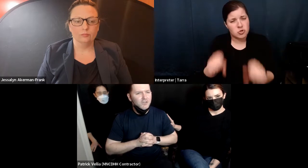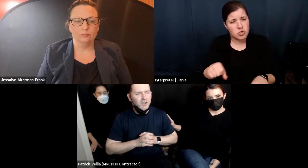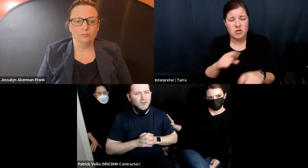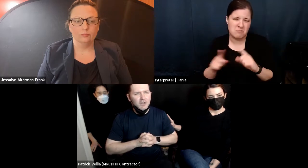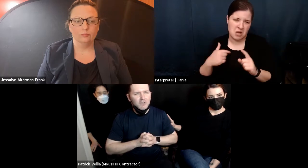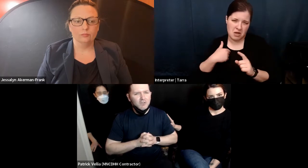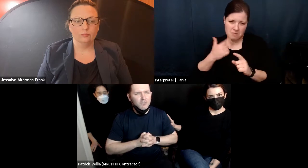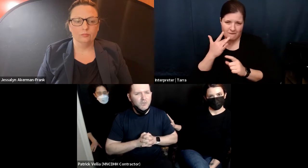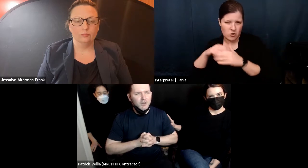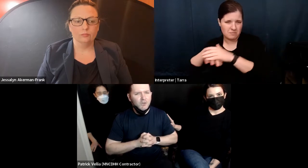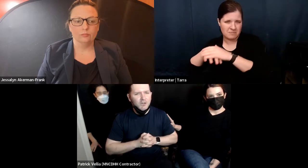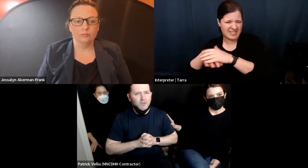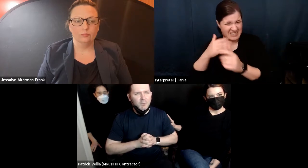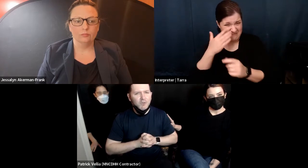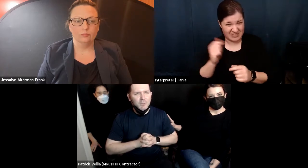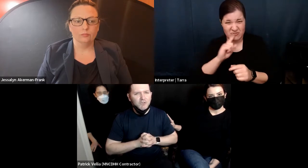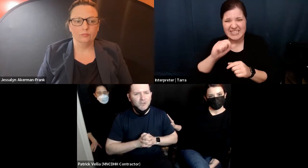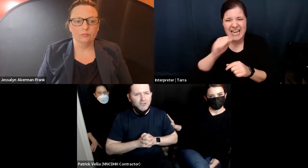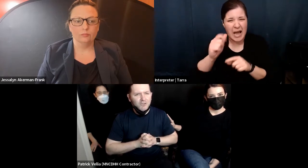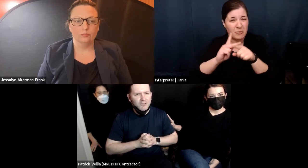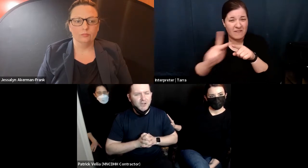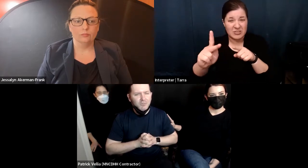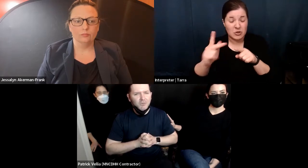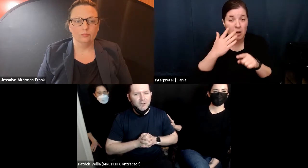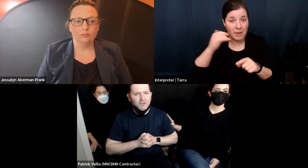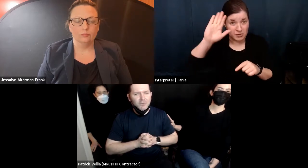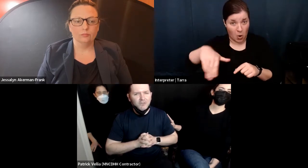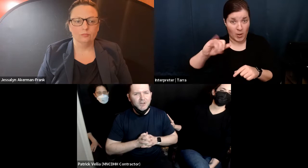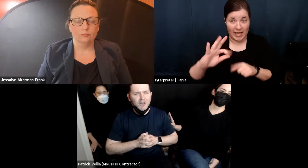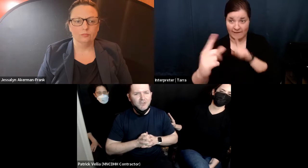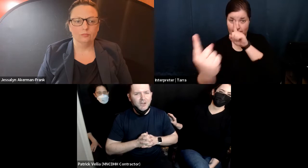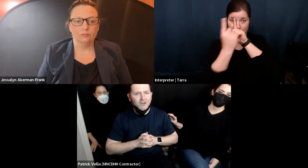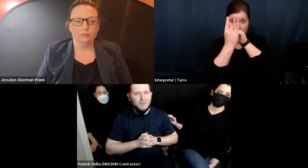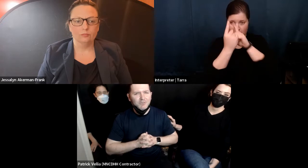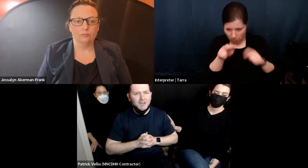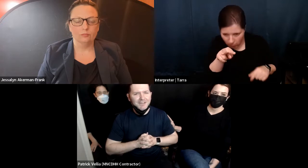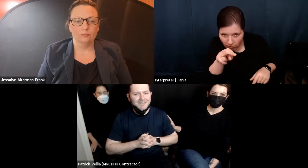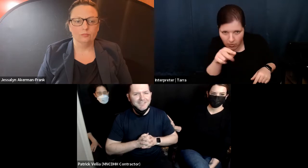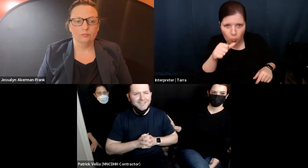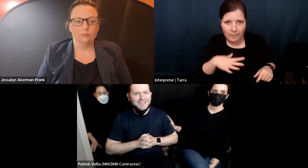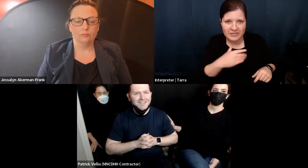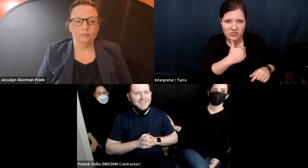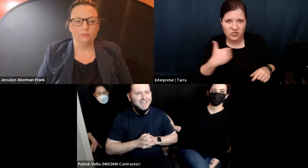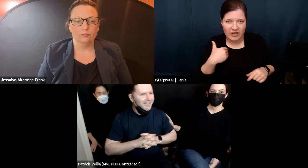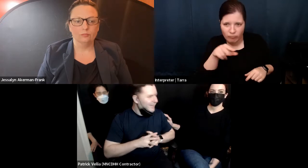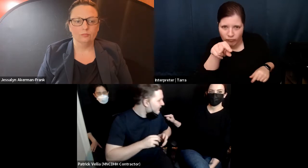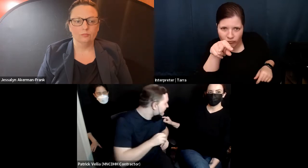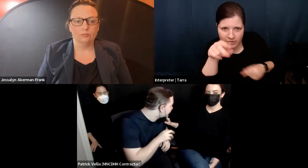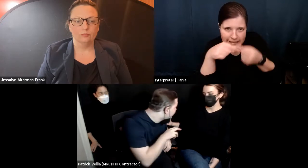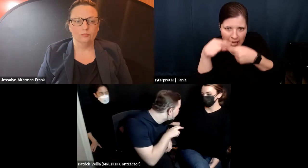Oh, well, so I've become more dependent on sign language, through tactile, although I can still do visual, but I'm not considered a professional anymore because standing two feet away from a woman's chest is not